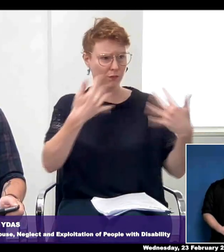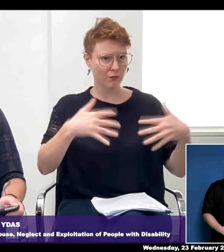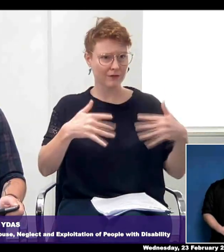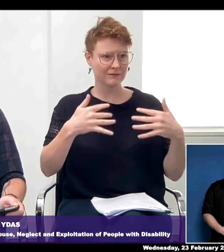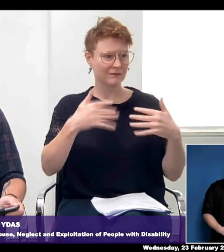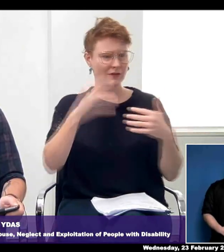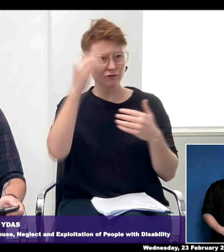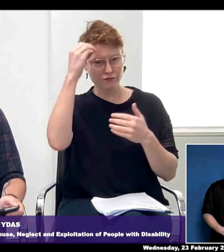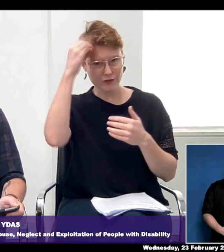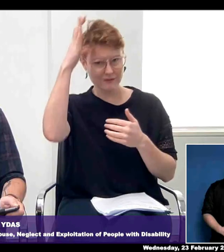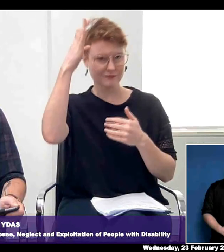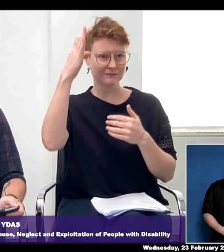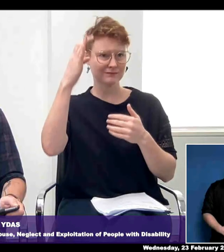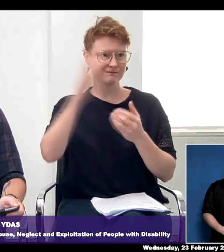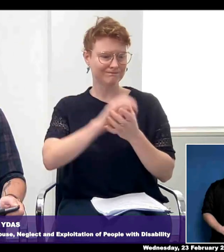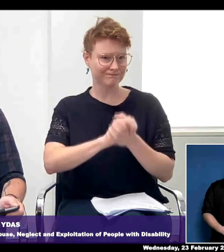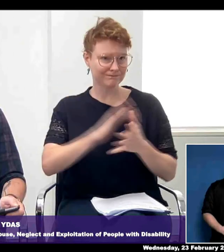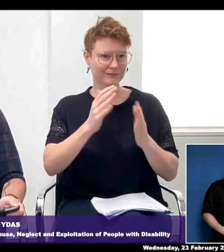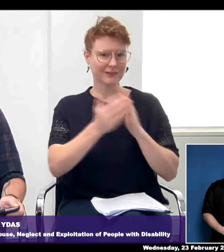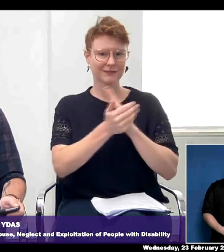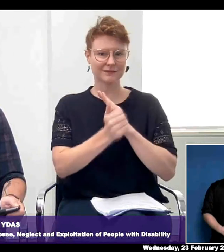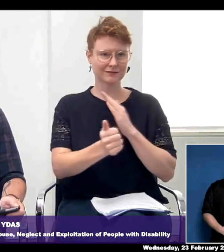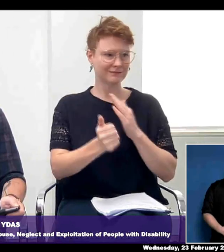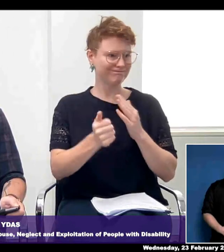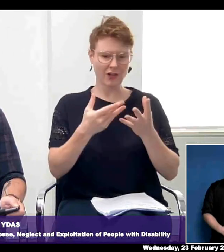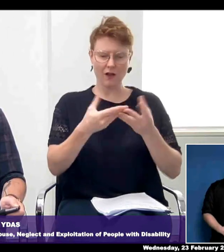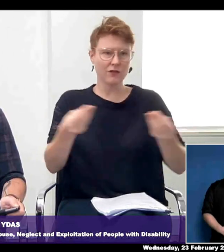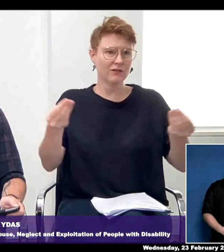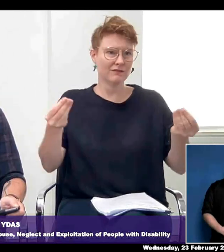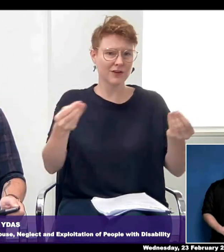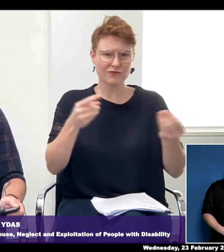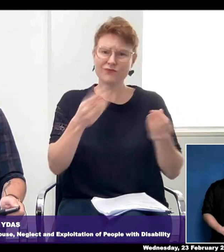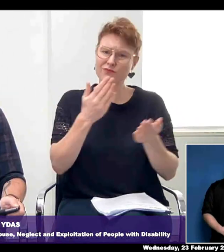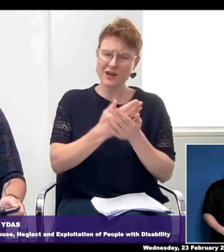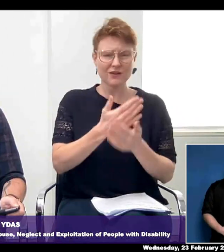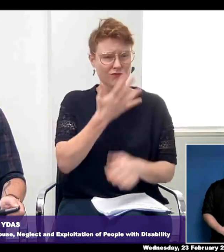individual but the broader community, because this expertise, this knowledge, is